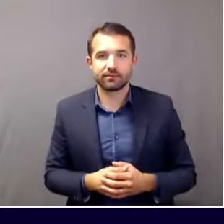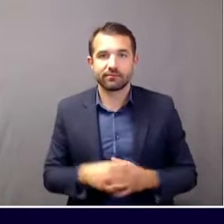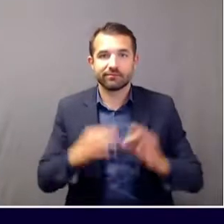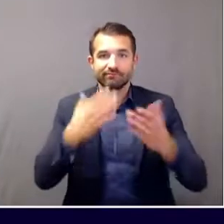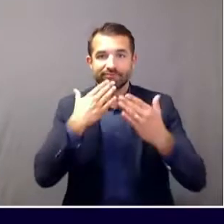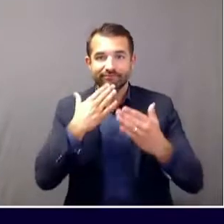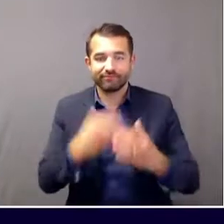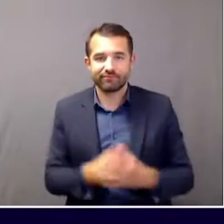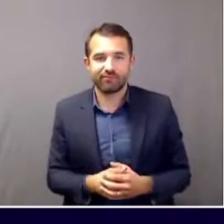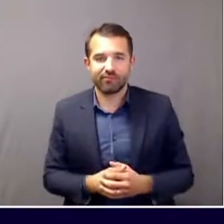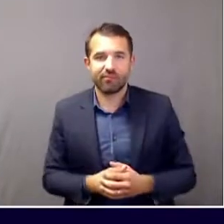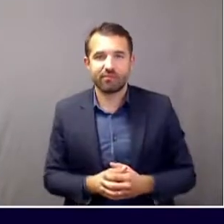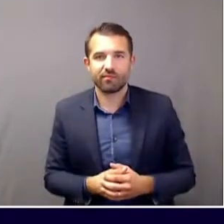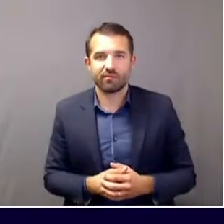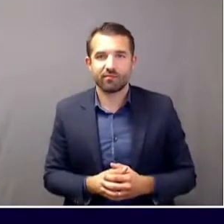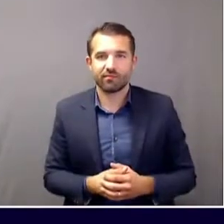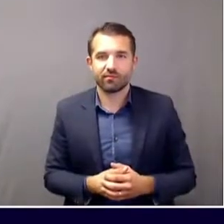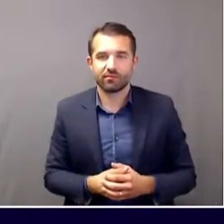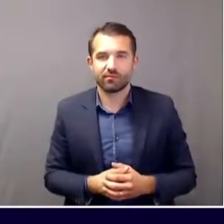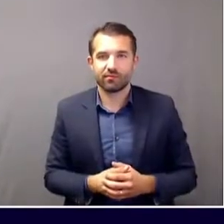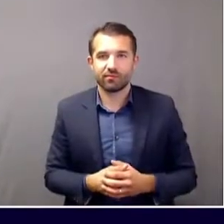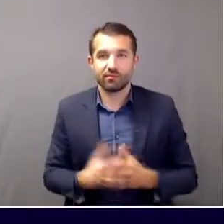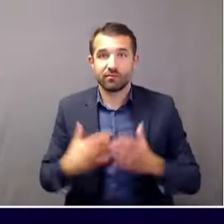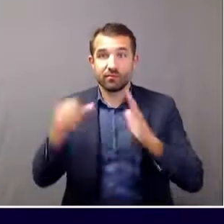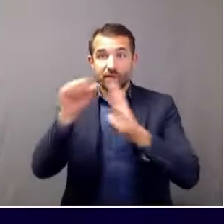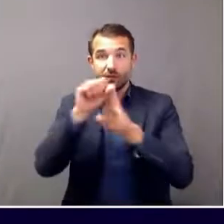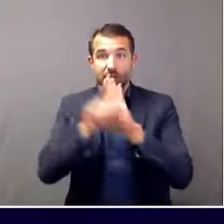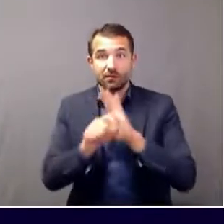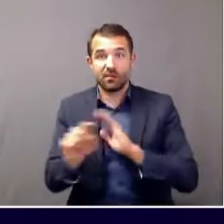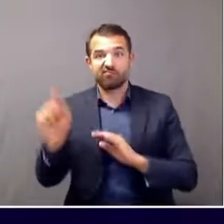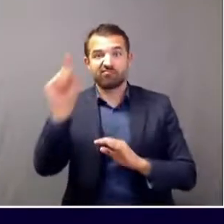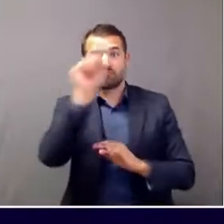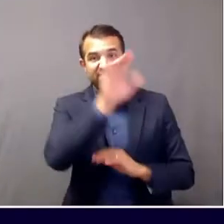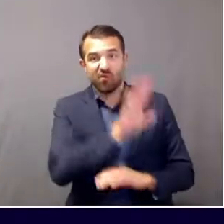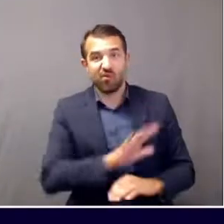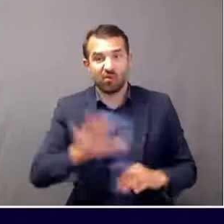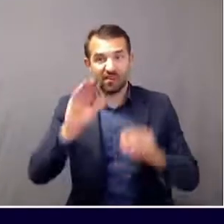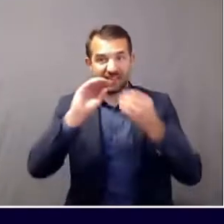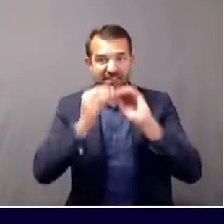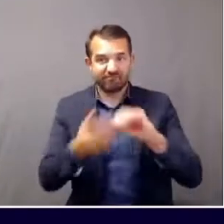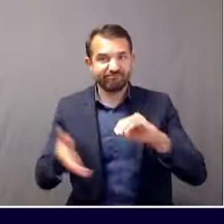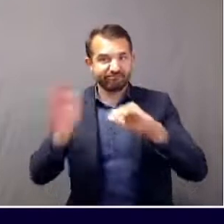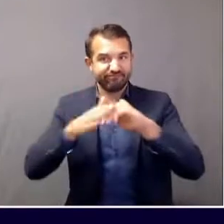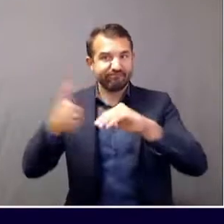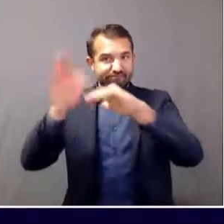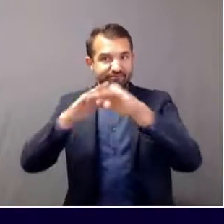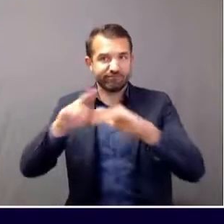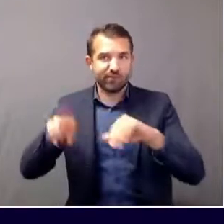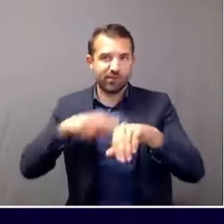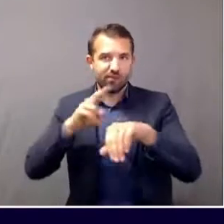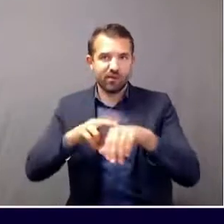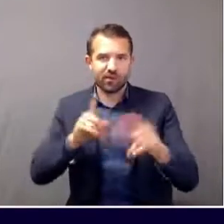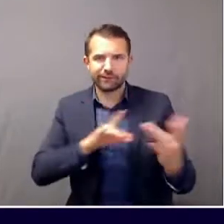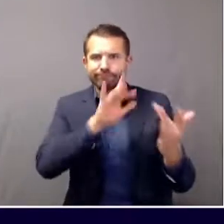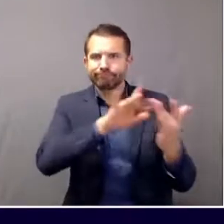states in your discussions with your counterparts in the states